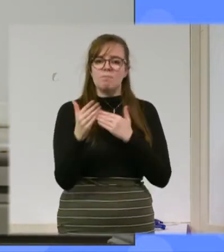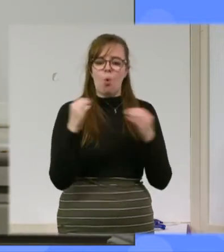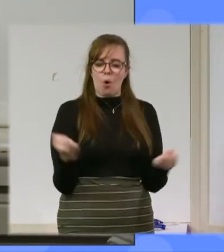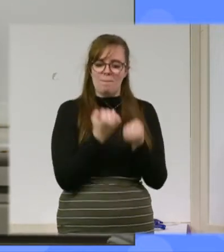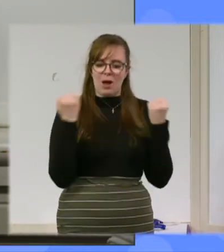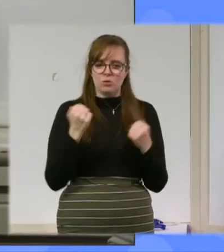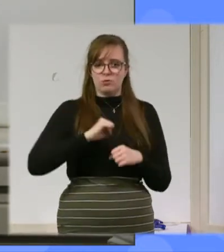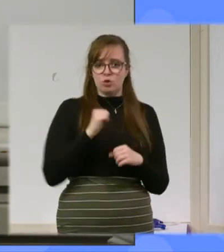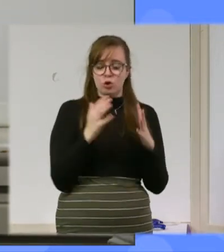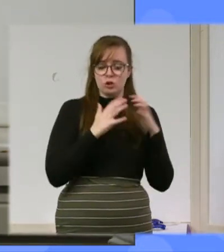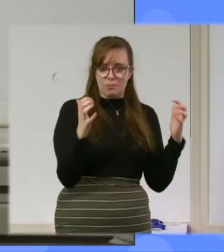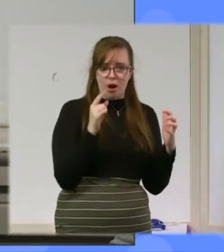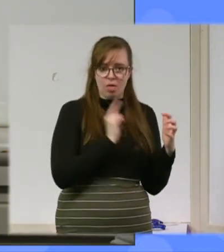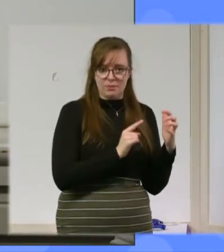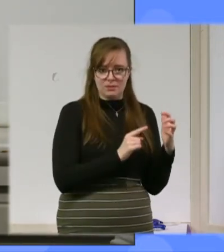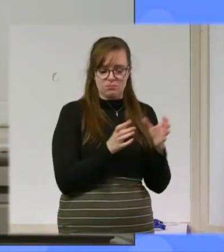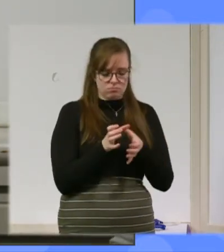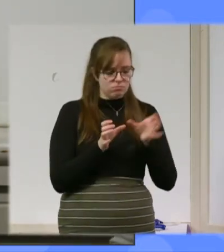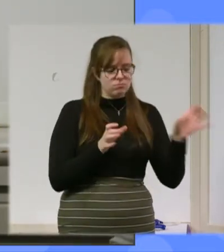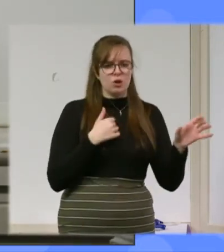Parliament I think as we discussed in the earlier session as you discussed in